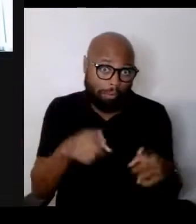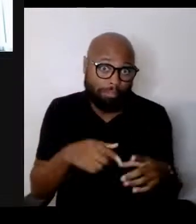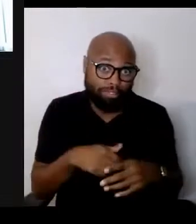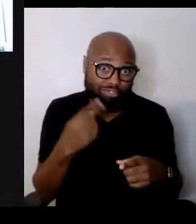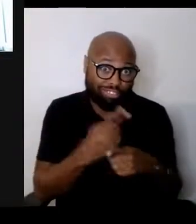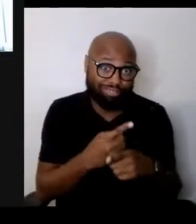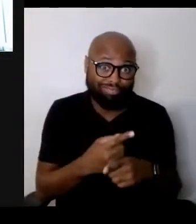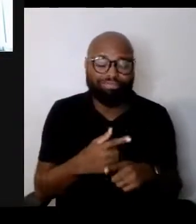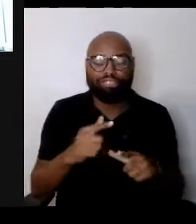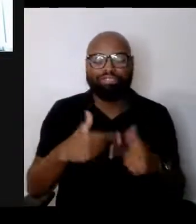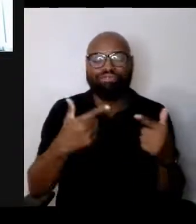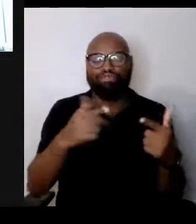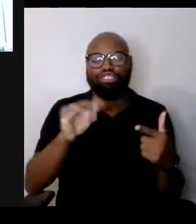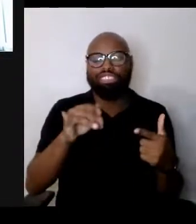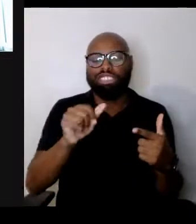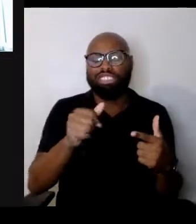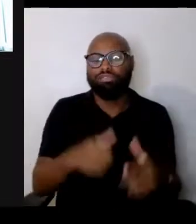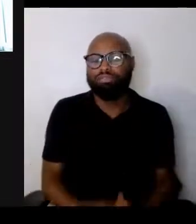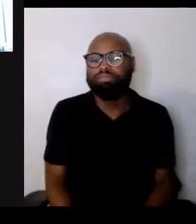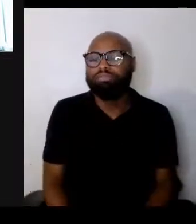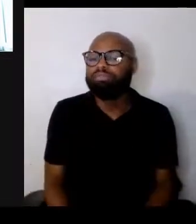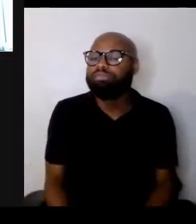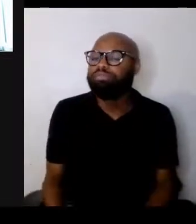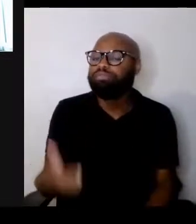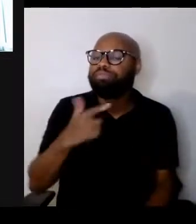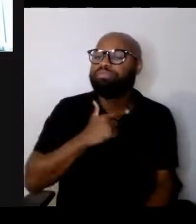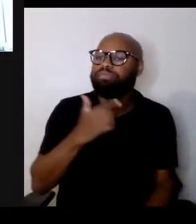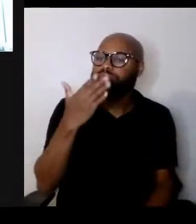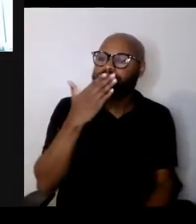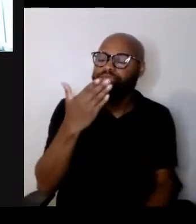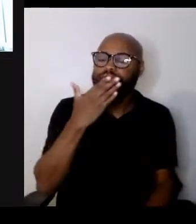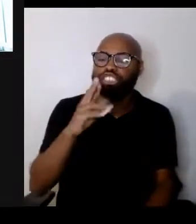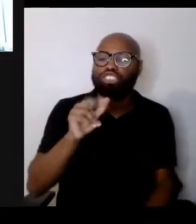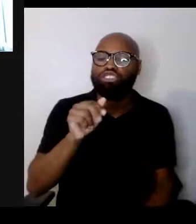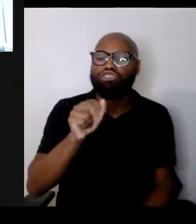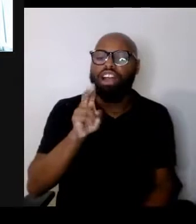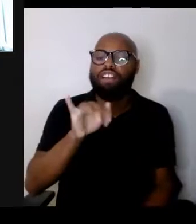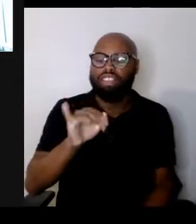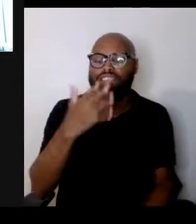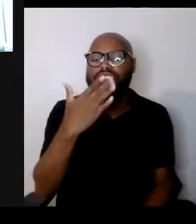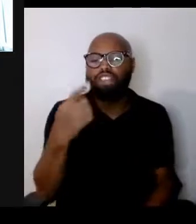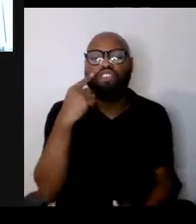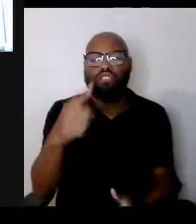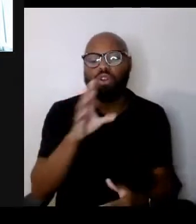Thank you, Ravi. And thank you for lifting up this reference for what Hitler,